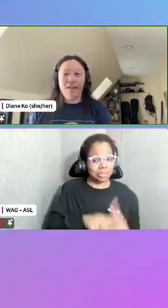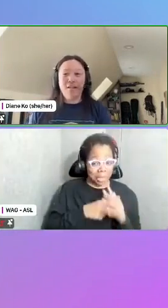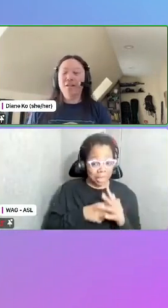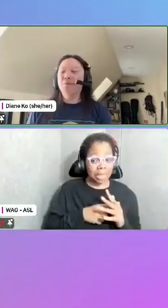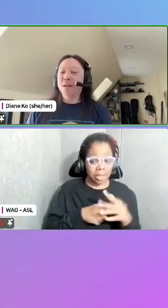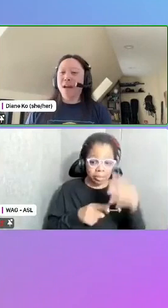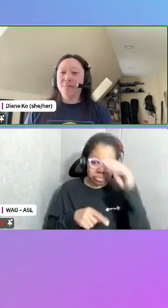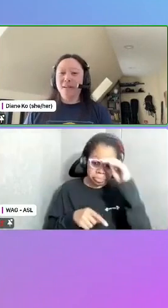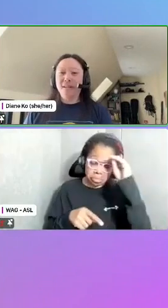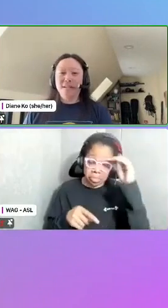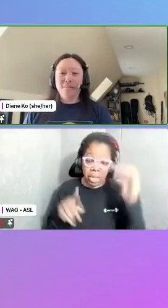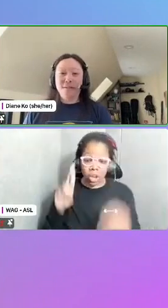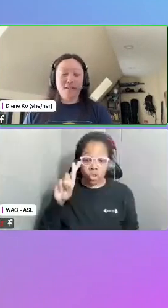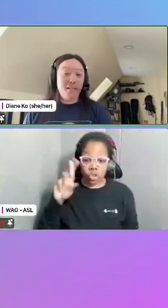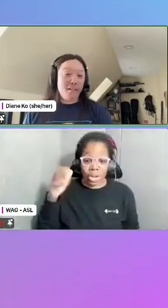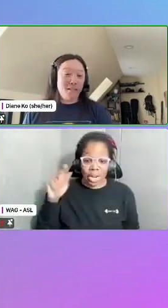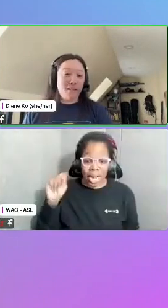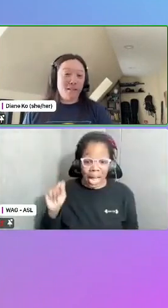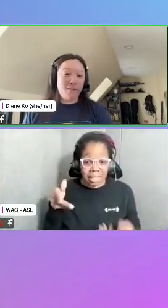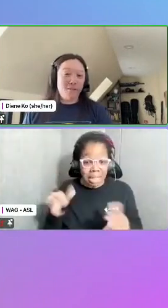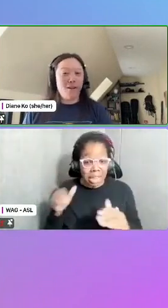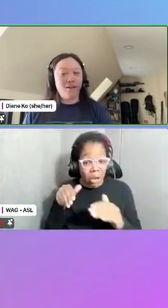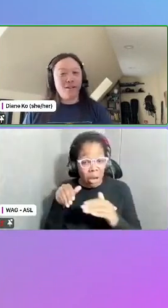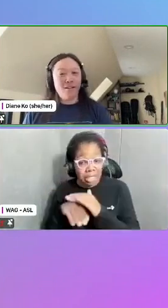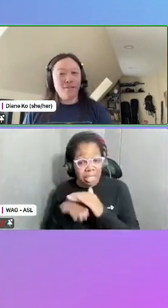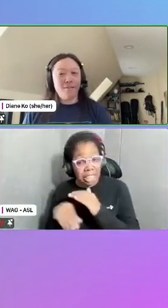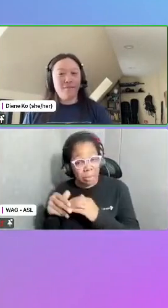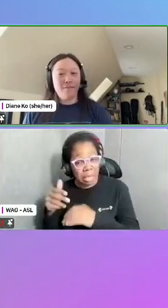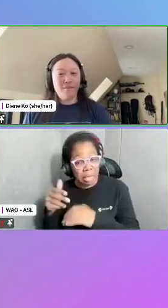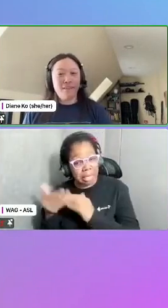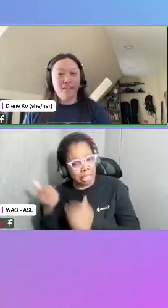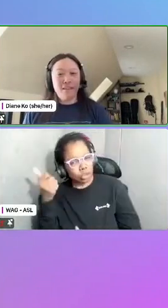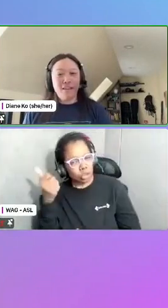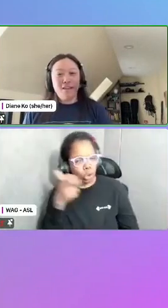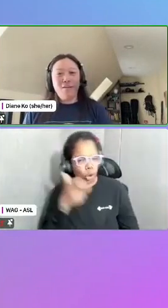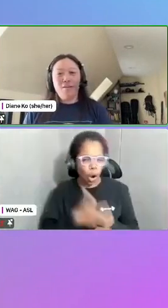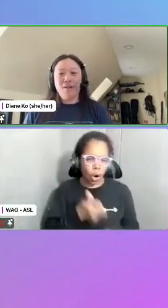use area label bite with 2L's? Where the nice things about using code linter, as they can run in your code editor,